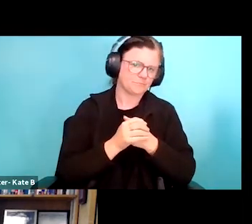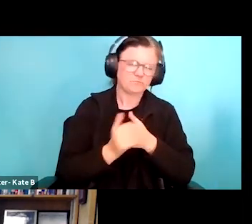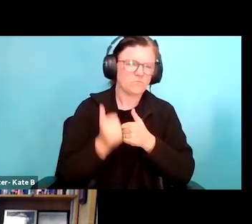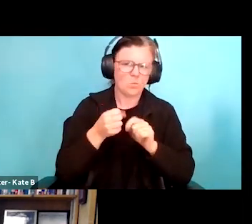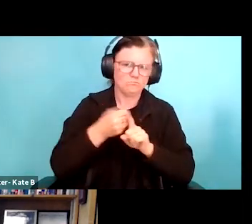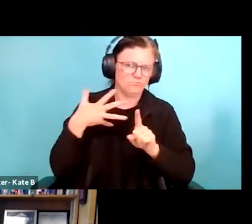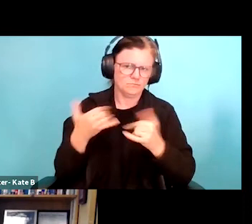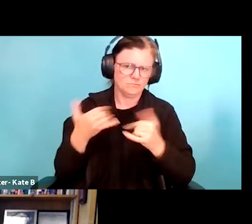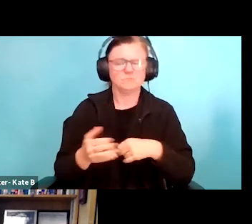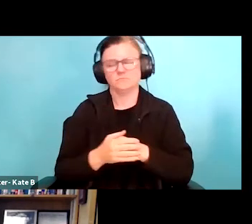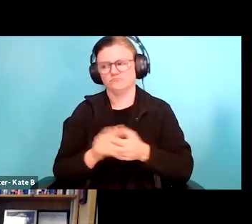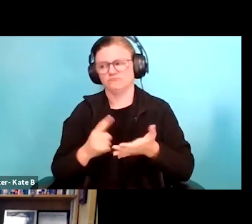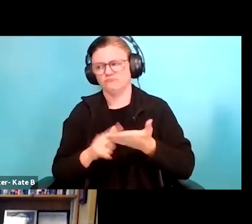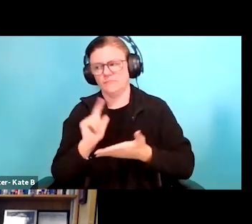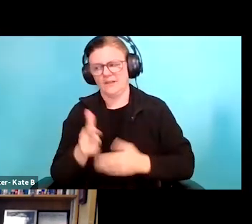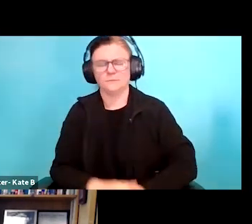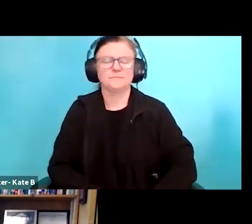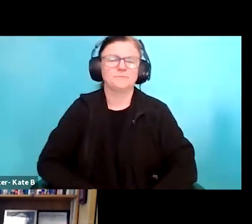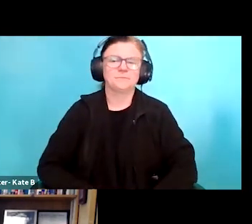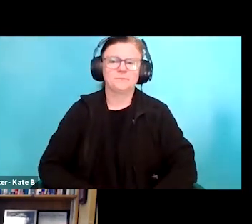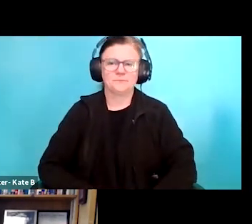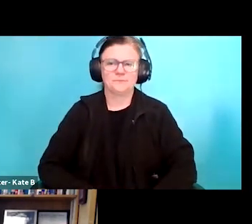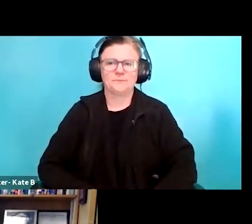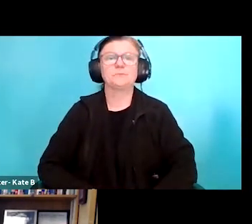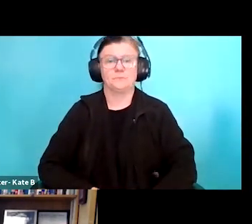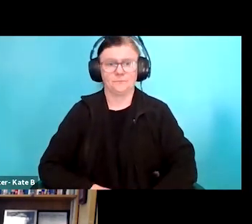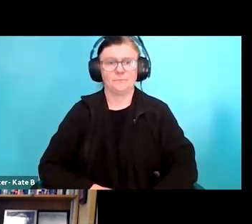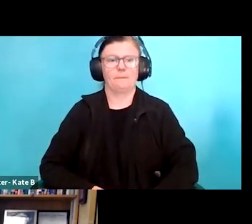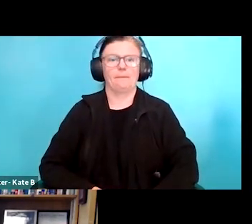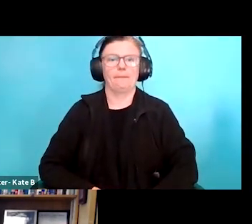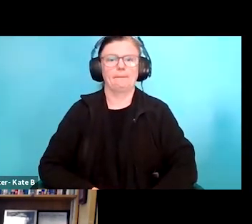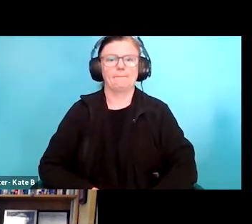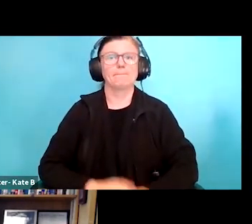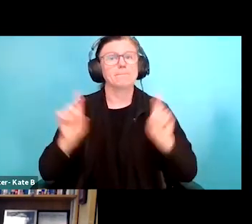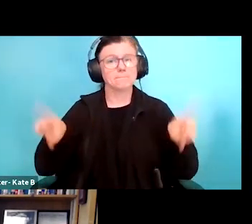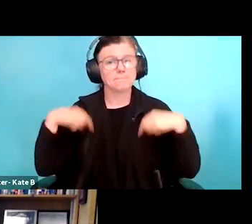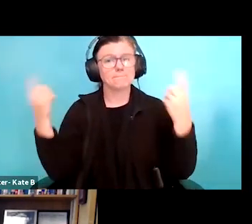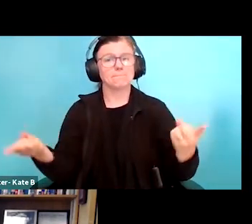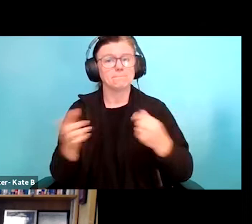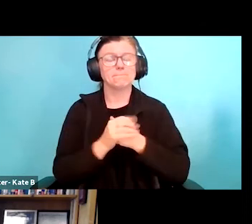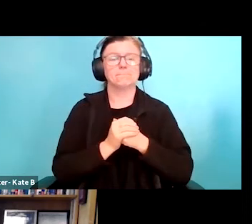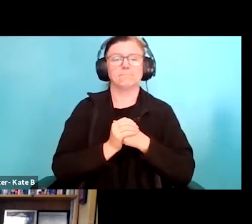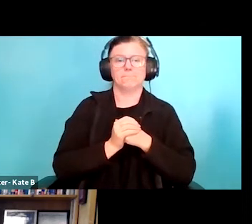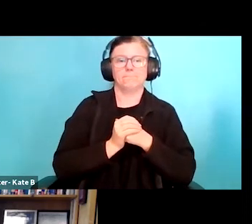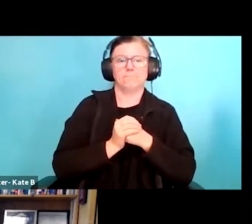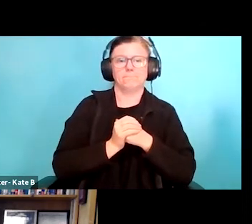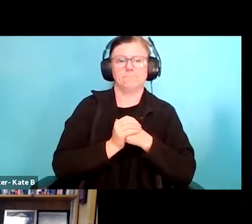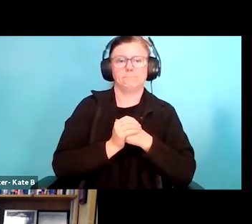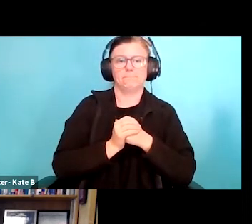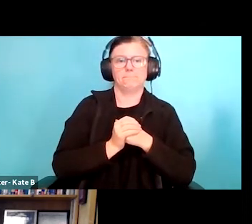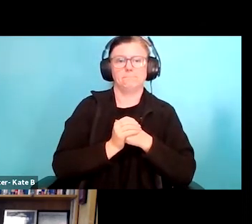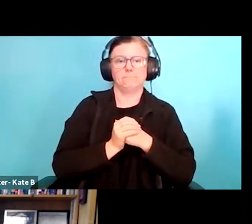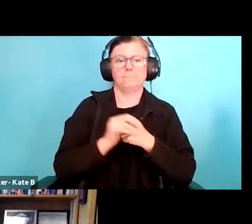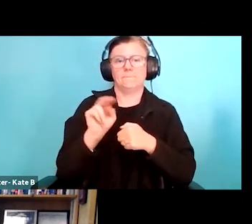but I’m happy to describe later. So, so far there's been three Waves of the NSHD